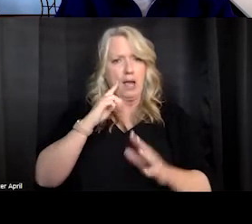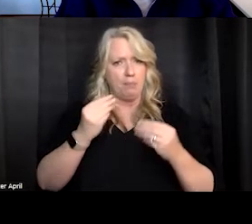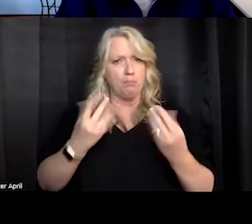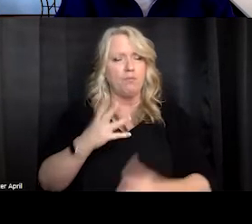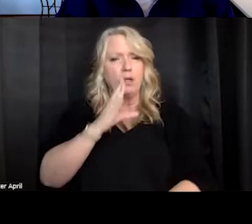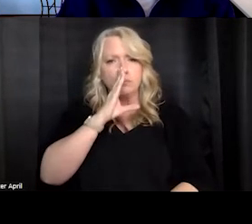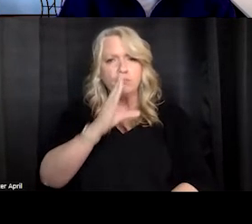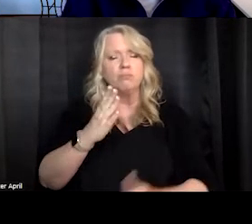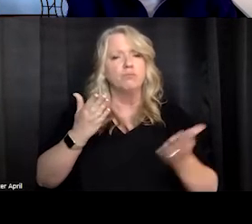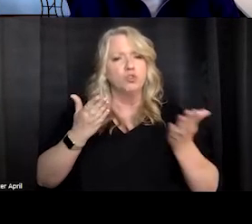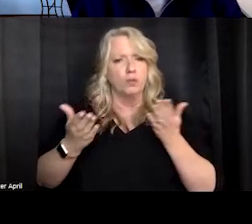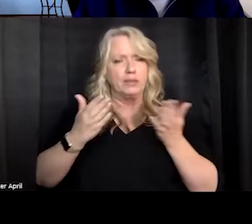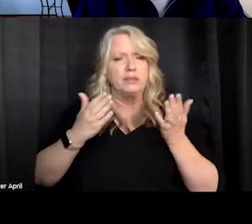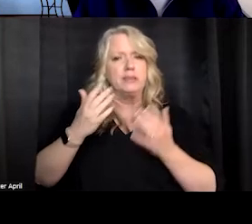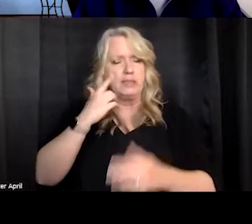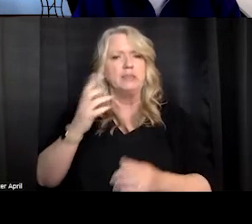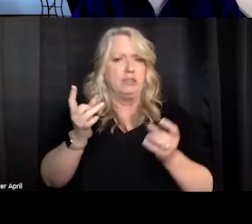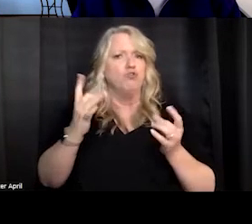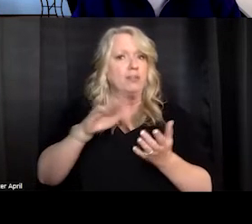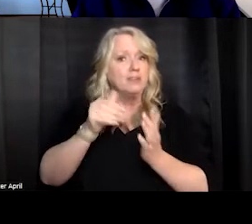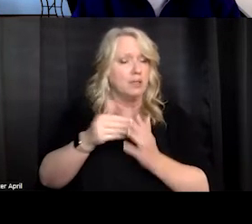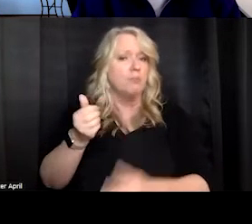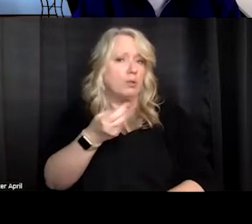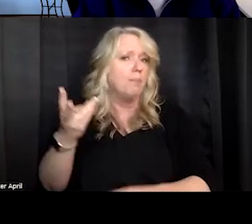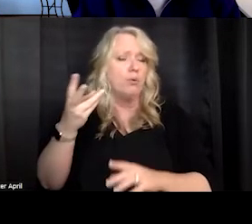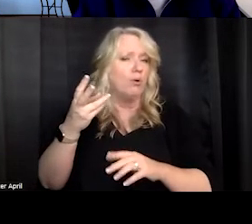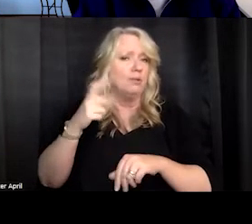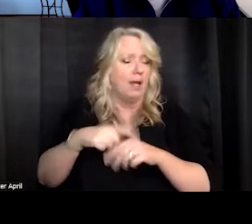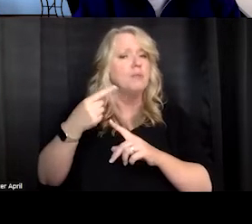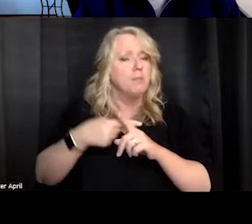AS A, I ACTUALLY, PROVIDE --